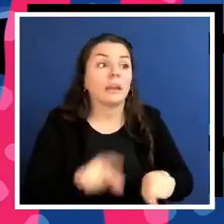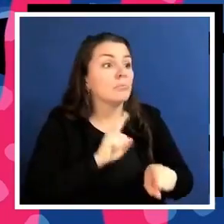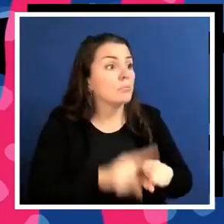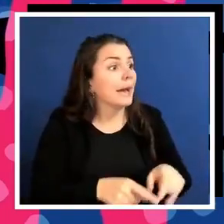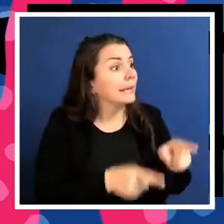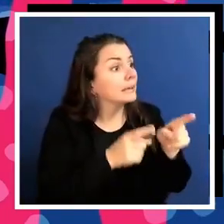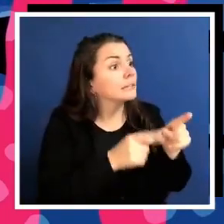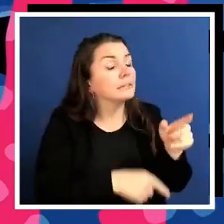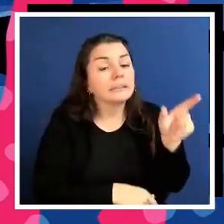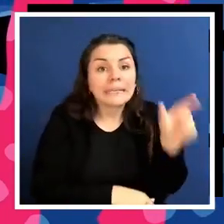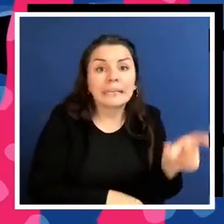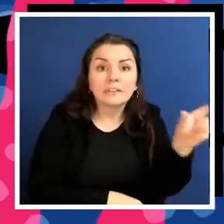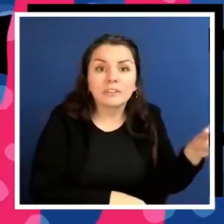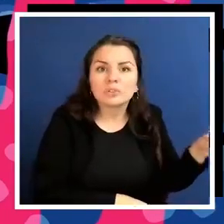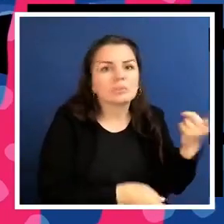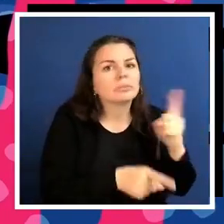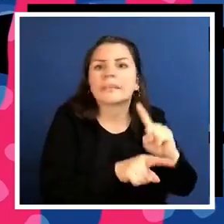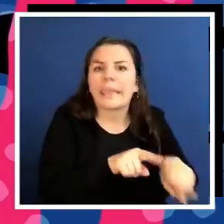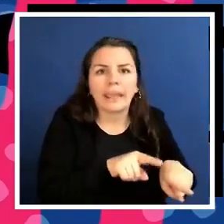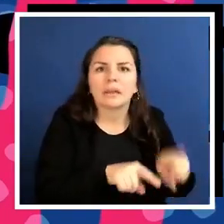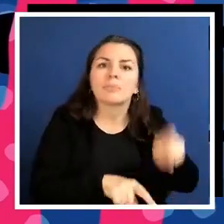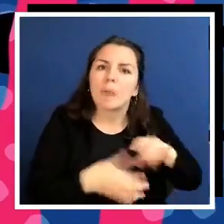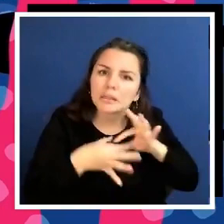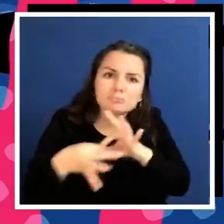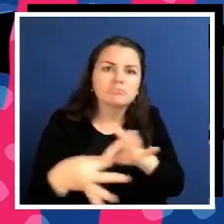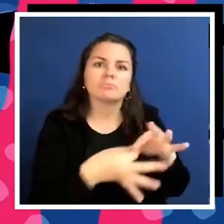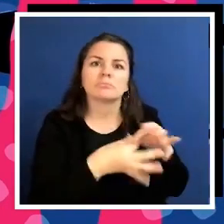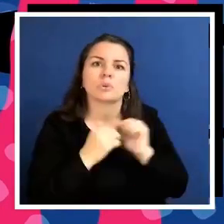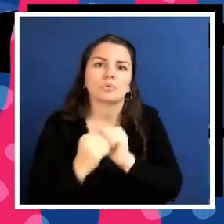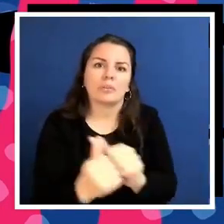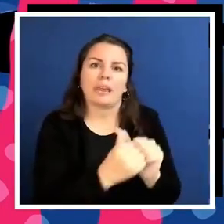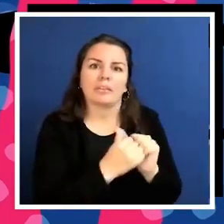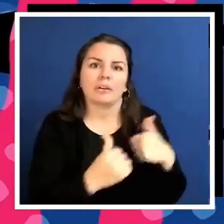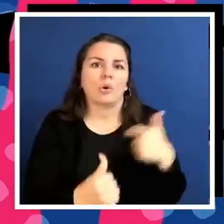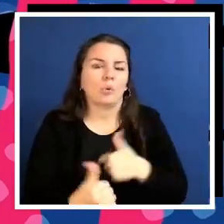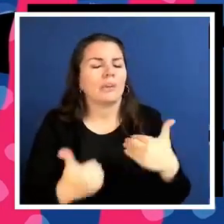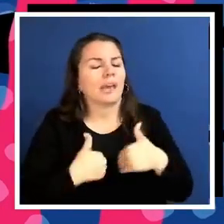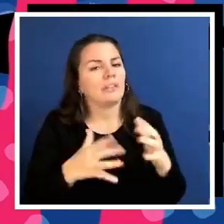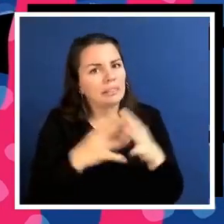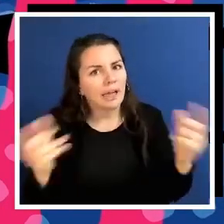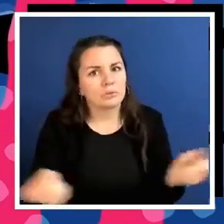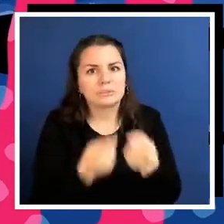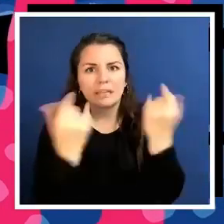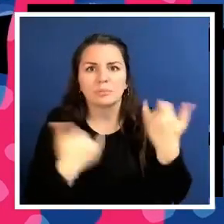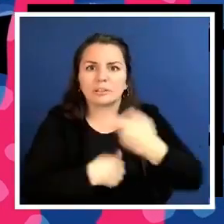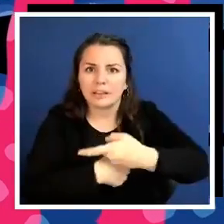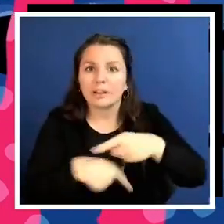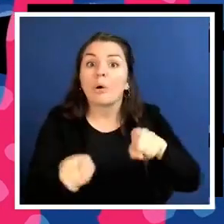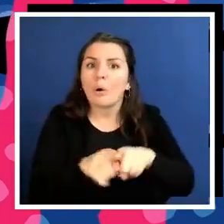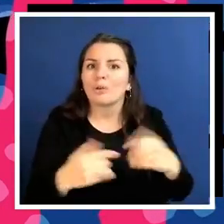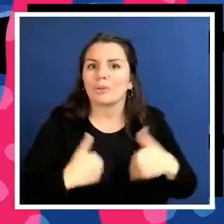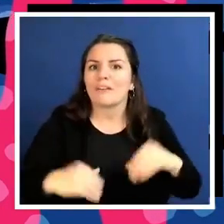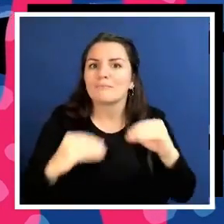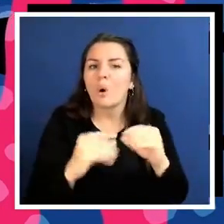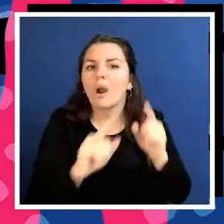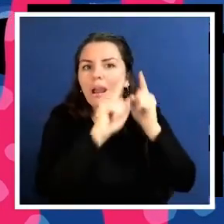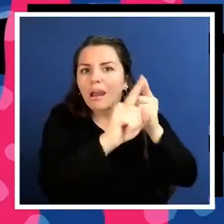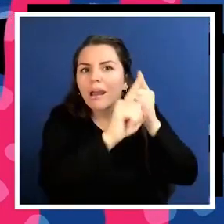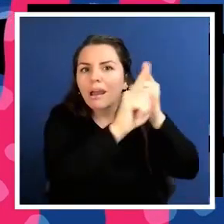WE ARE PROUD TO SAY THAT THERE ARE MANY THINGS WE CAN DO TOGETHER THAT WE CANNOT DO